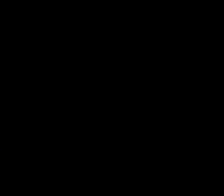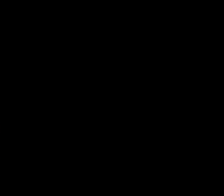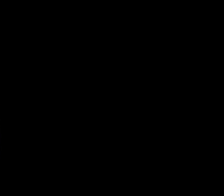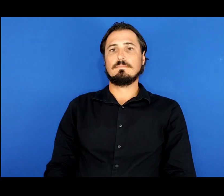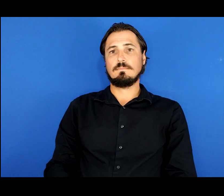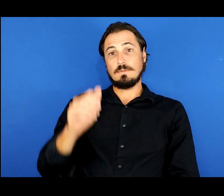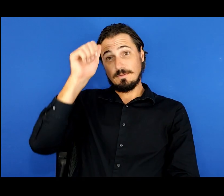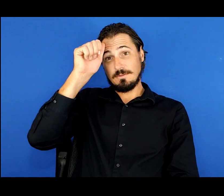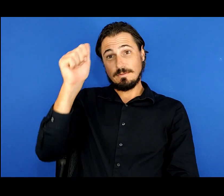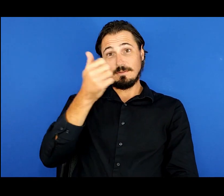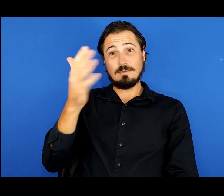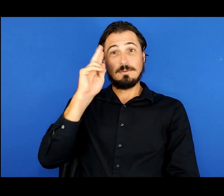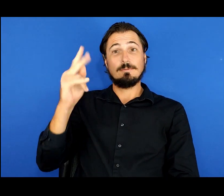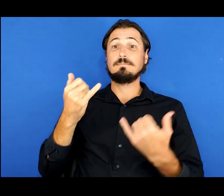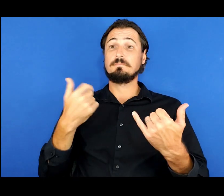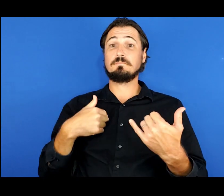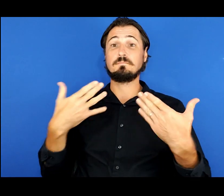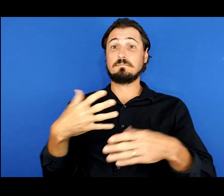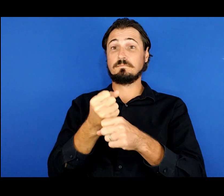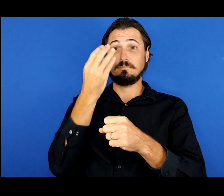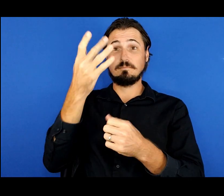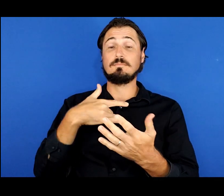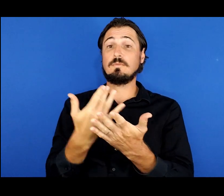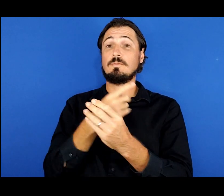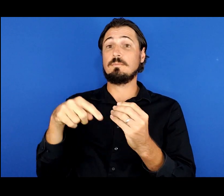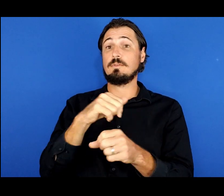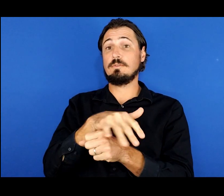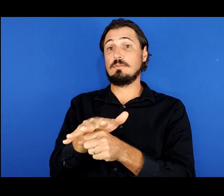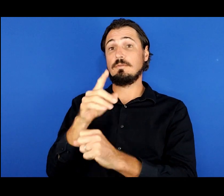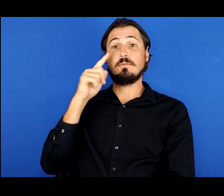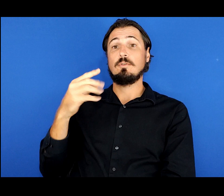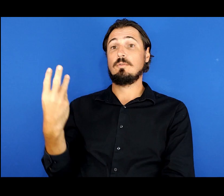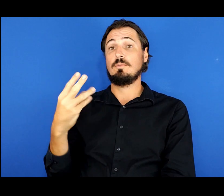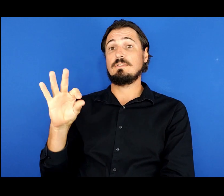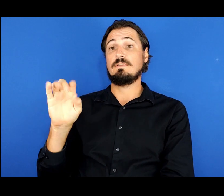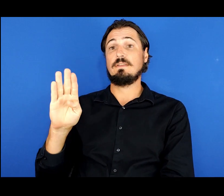Aloha Kaua‘i. Here is our COVID-19 briefing from Team Kaua‘i for Wednesday, February 3